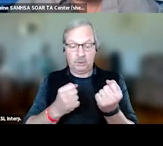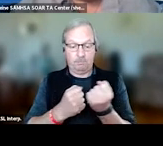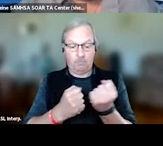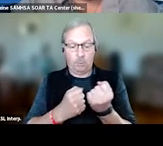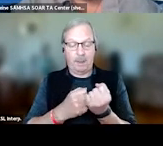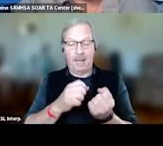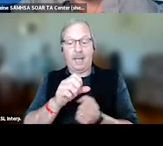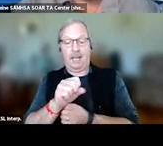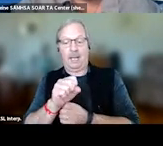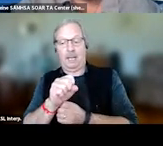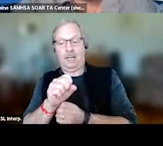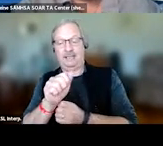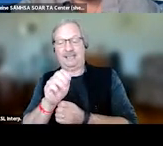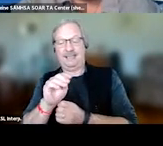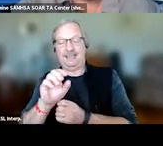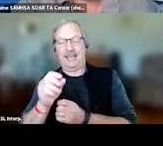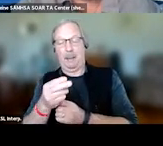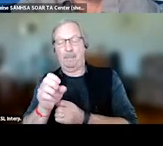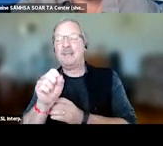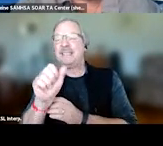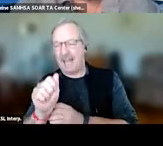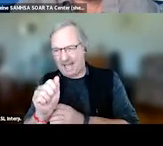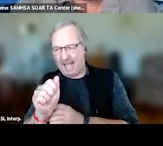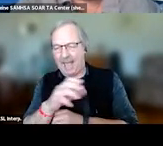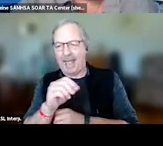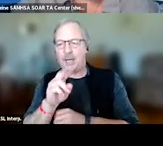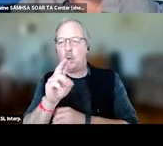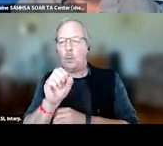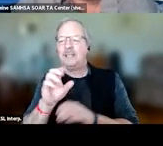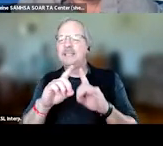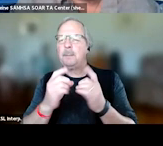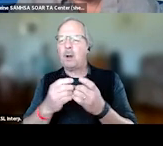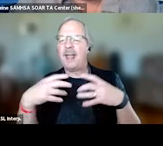and Mental Health Services Administration and the US Department of Health and Human Services.